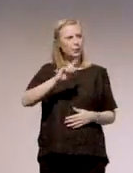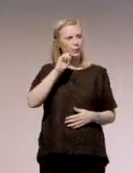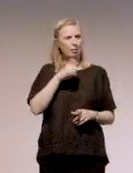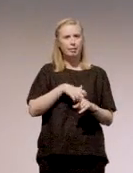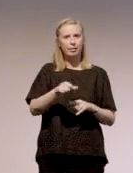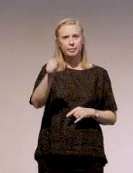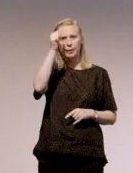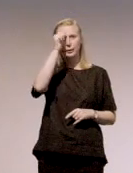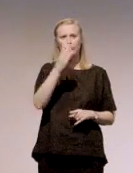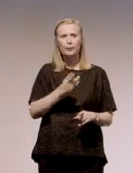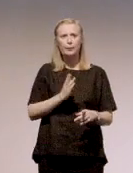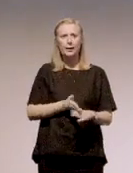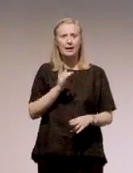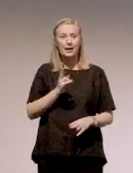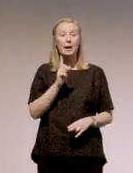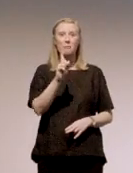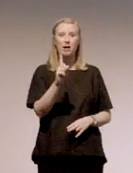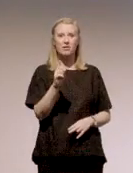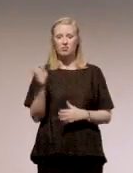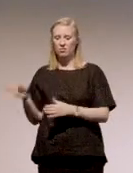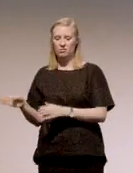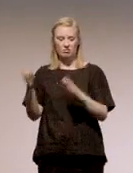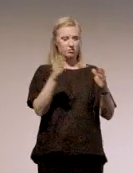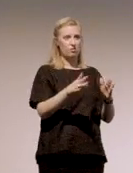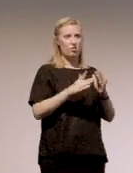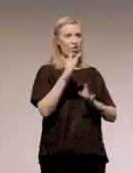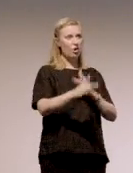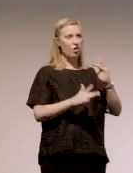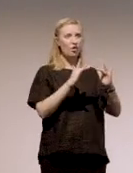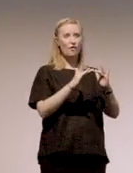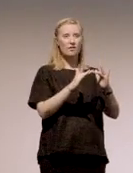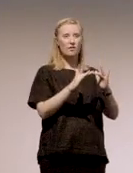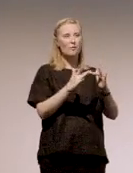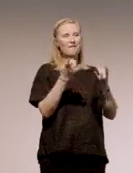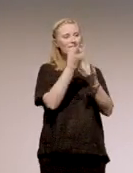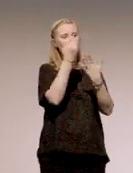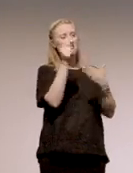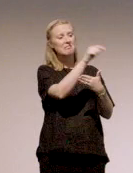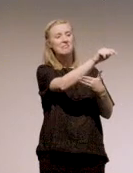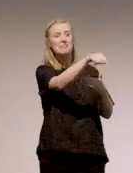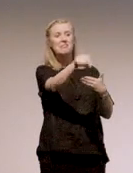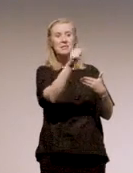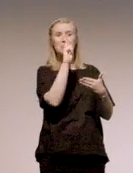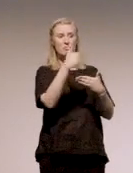But somehow when we moved to the online space, we tend to forget that there's people who may not be able to get through a particular solution